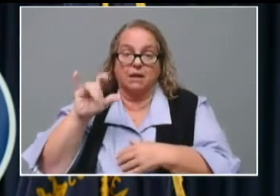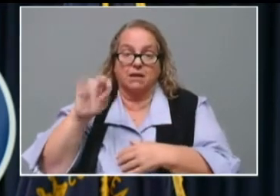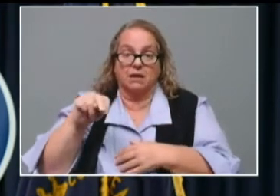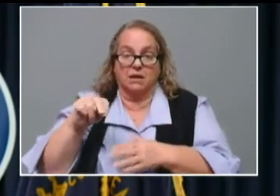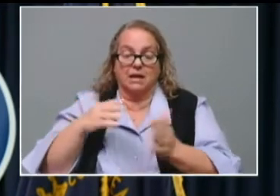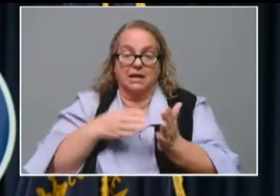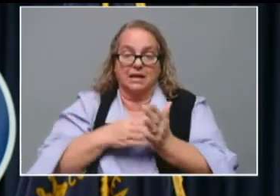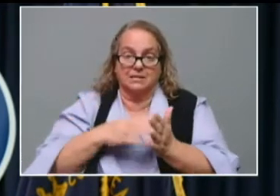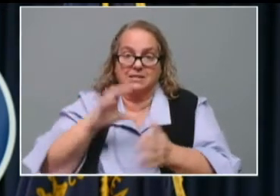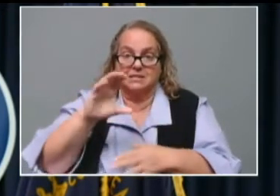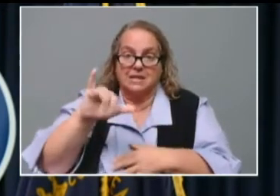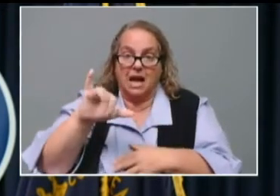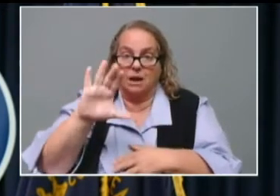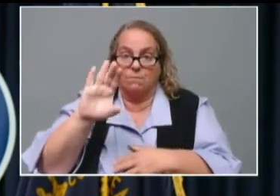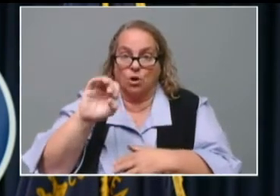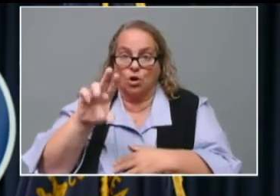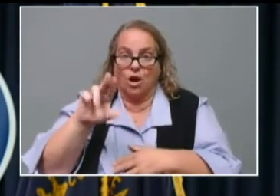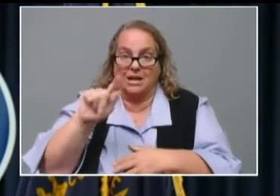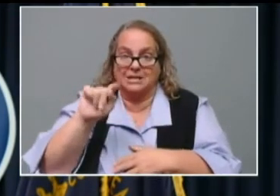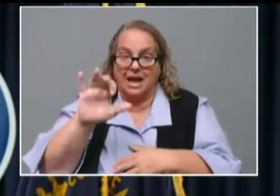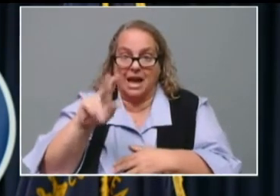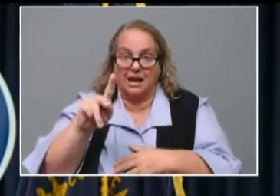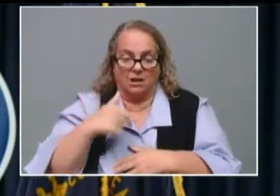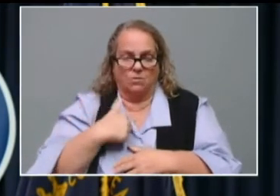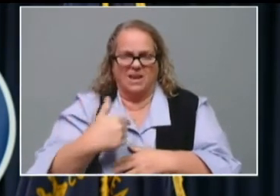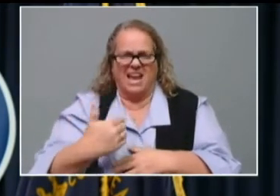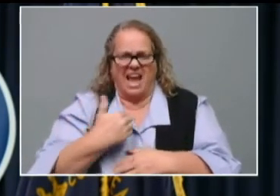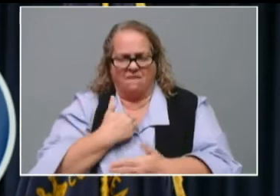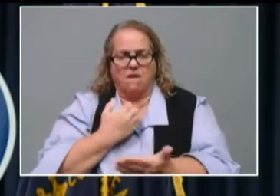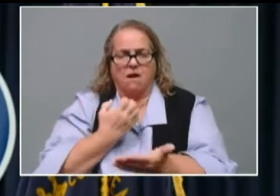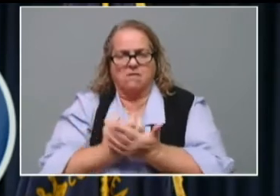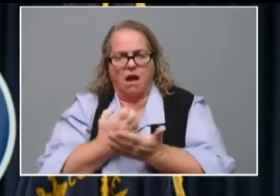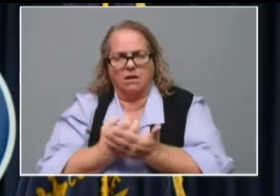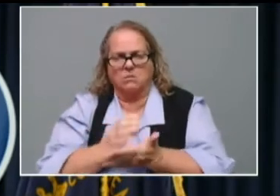This is going to ensure that we grasp our destiny as a leader and never a